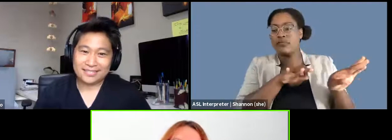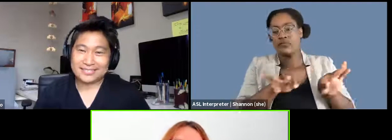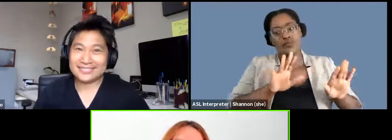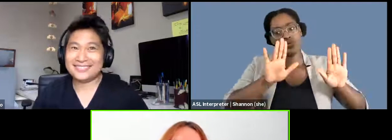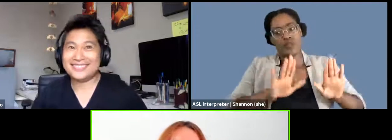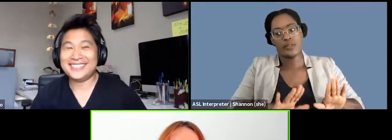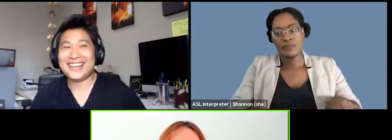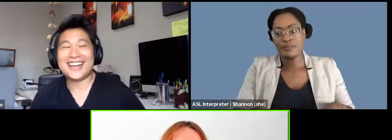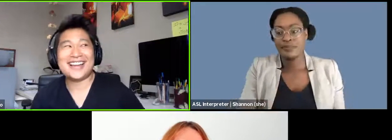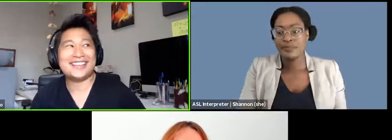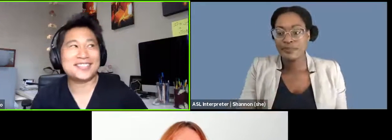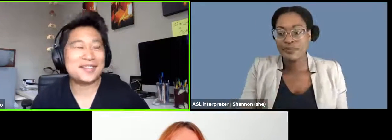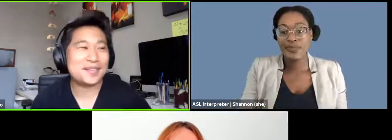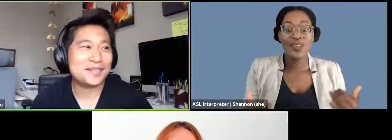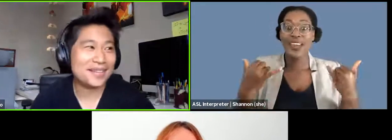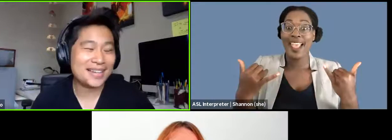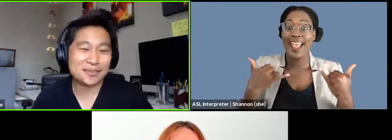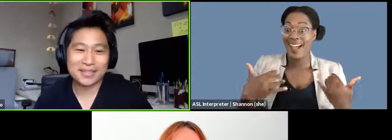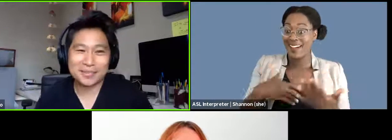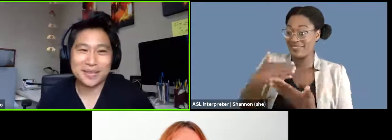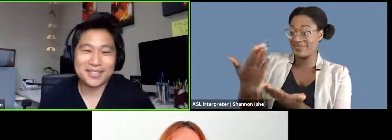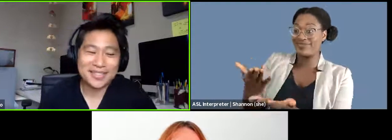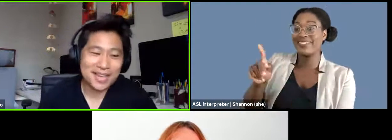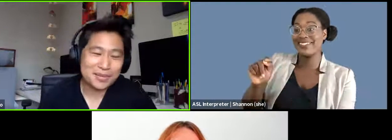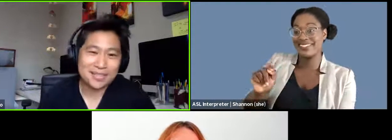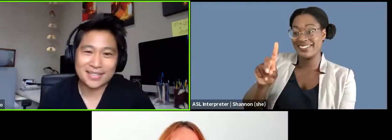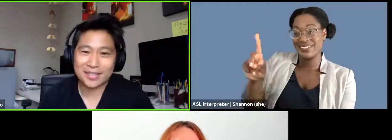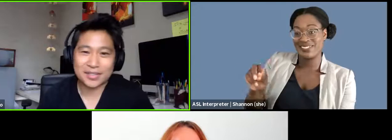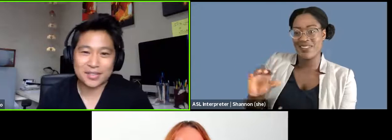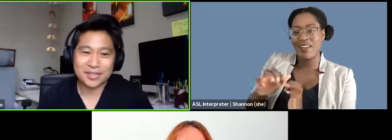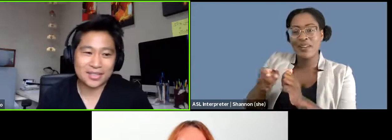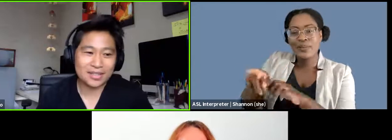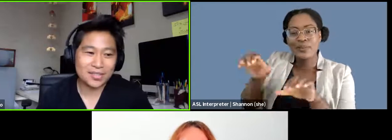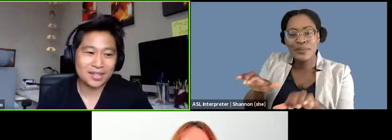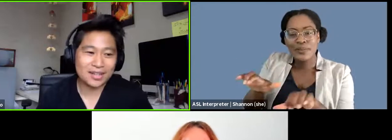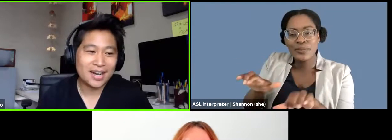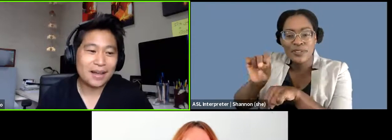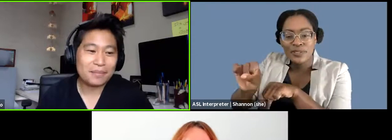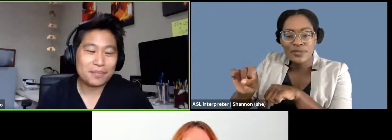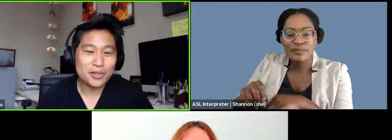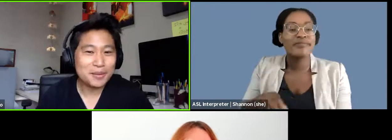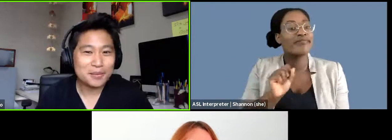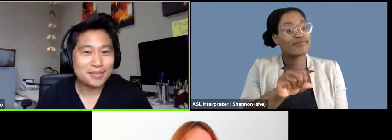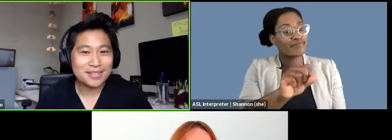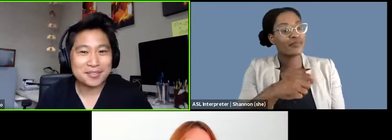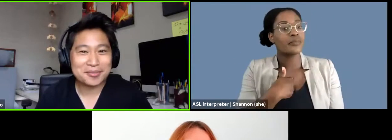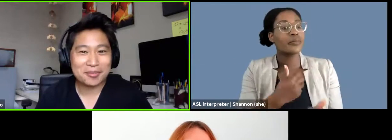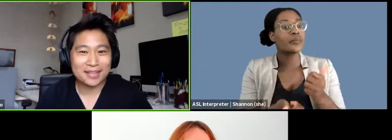TDo: Yeah, so, as Melinda mentioned, I am a Senior Solutions Engineer. Most people don't know what